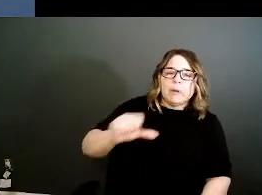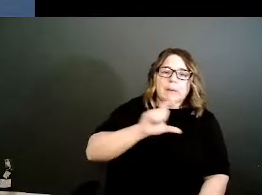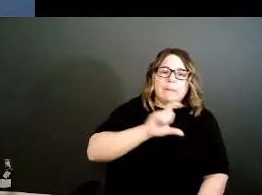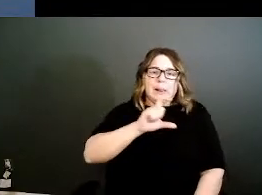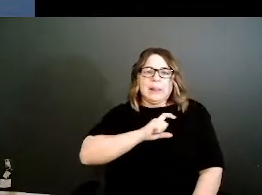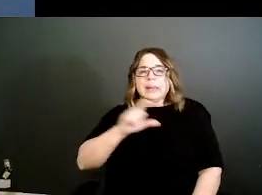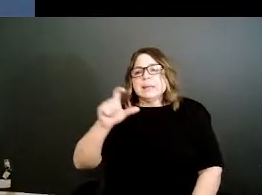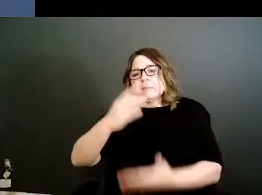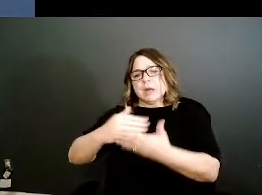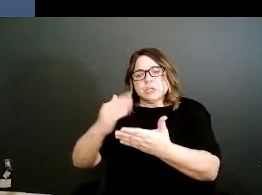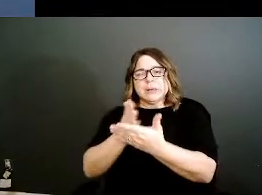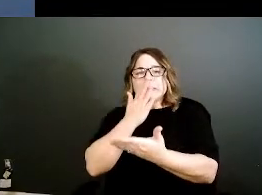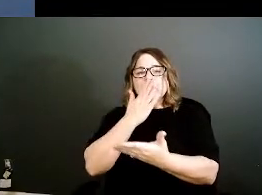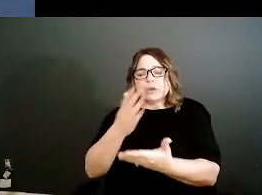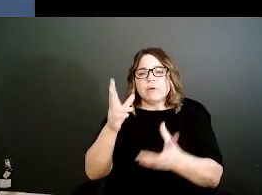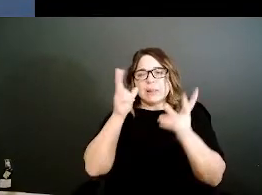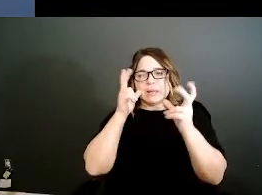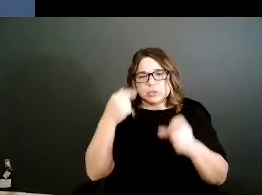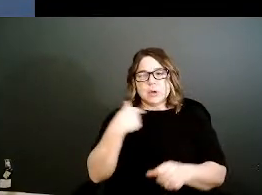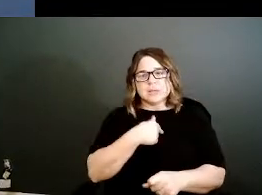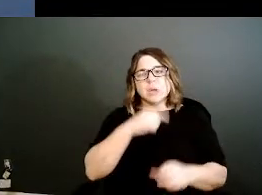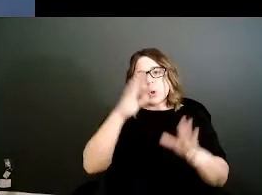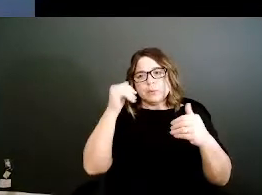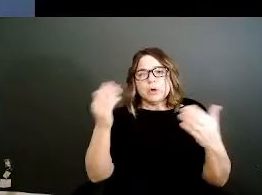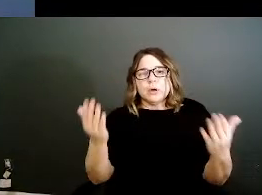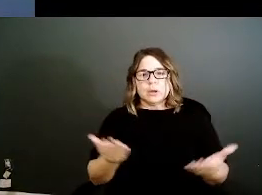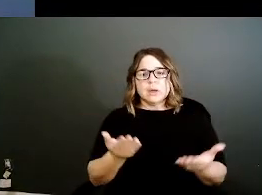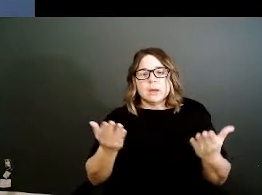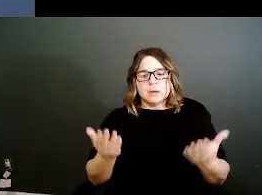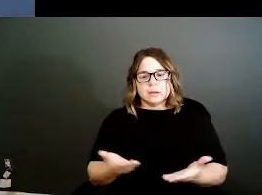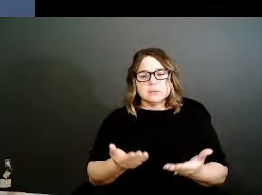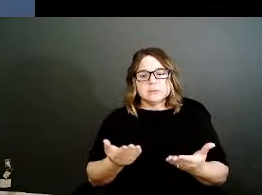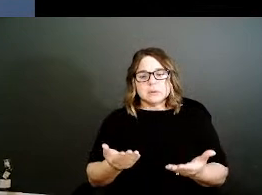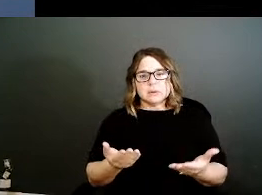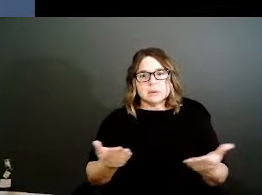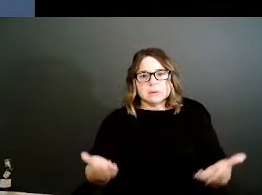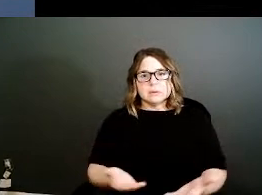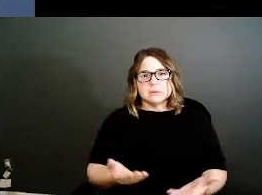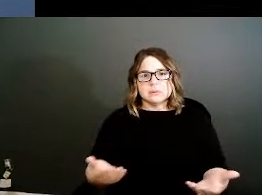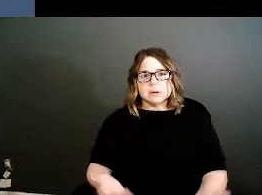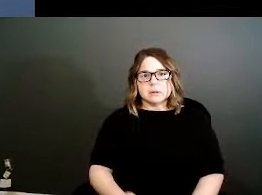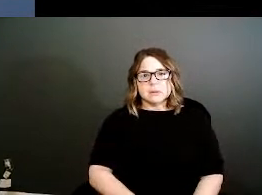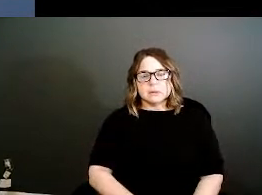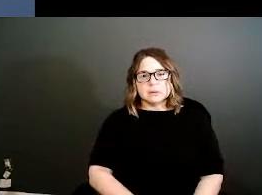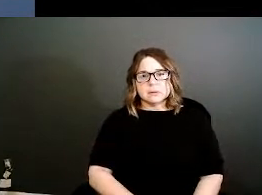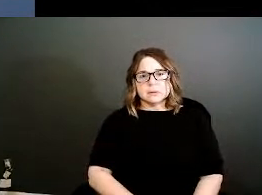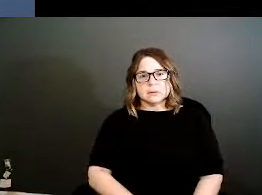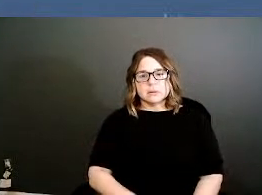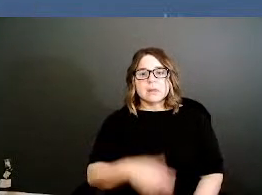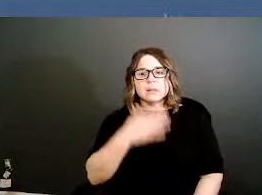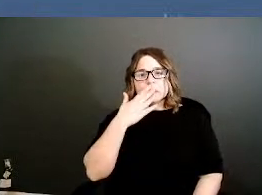SPEAKER 84, EMILY. ≫ HI, YEAH, CAN YOU HEAR ME? ≫ COUNCIL PRESIDENT BENDER: YES, WELCOME.